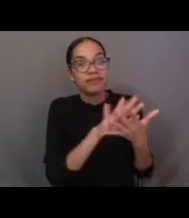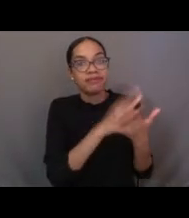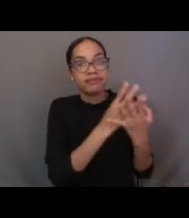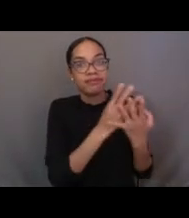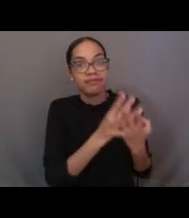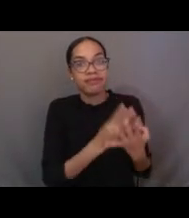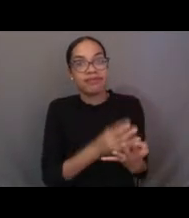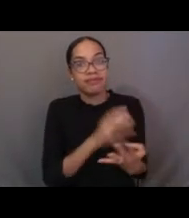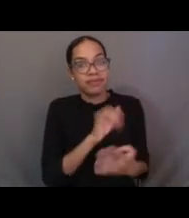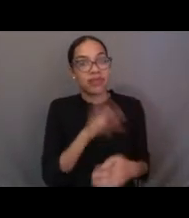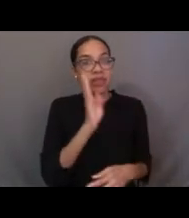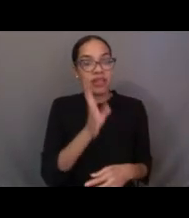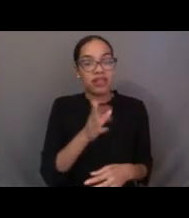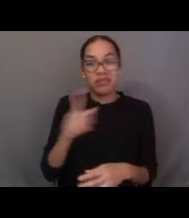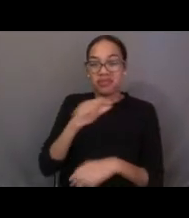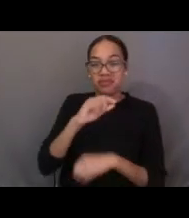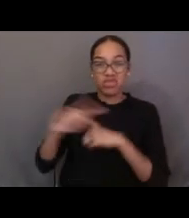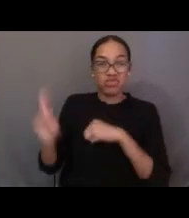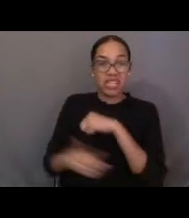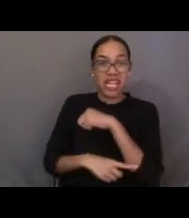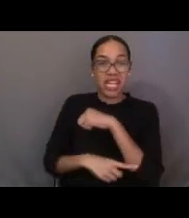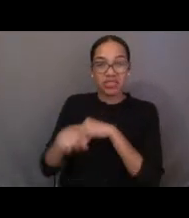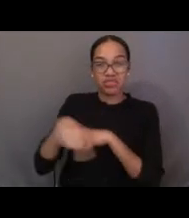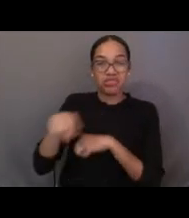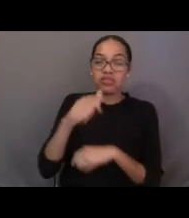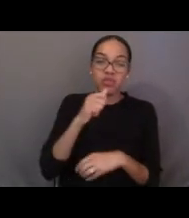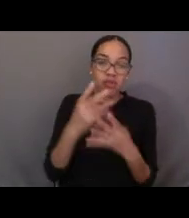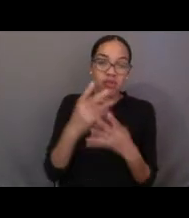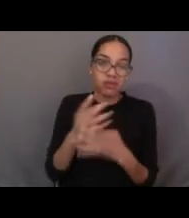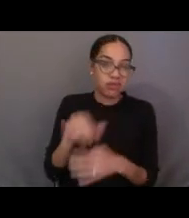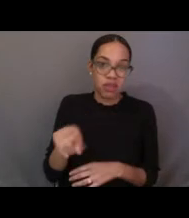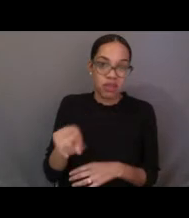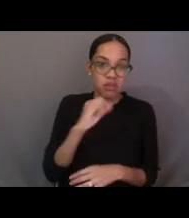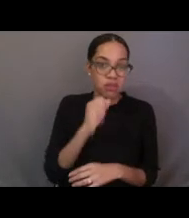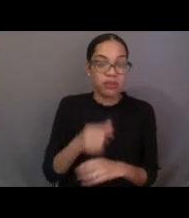But we as humans often, when we fertilize our lawns a lot,